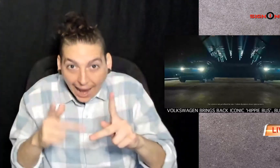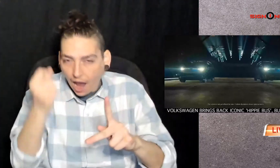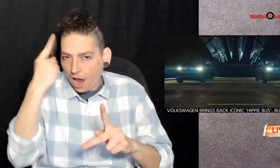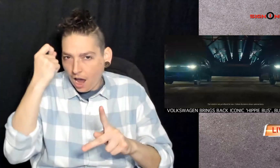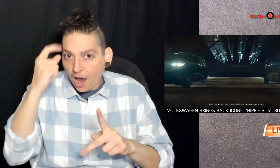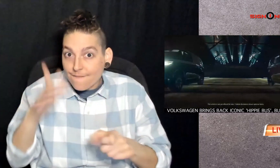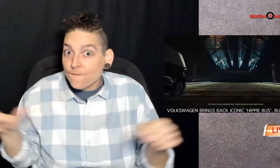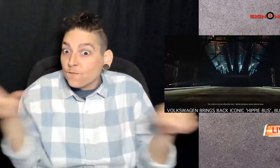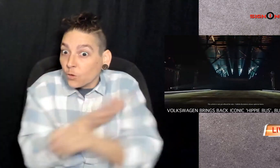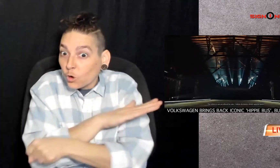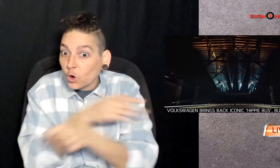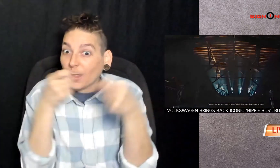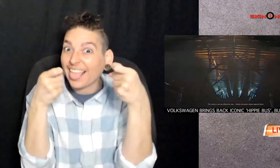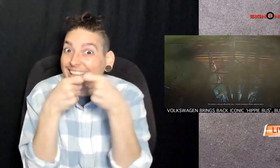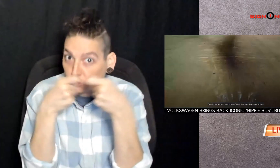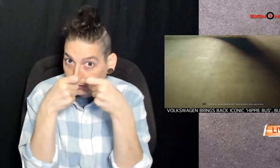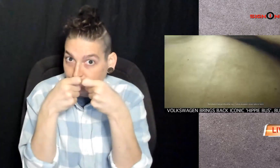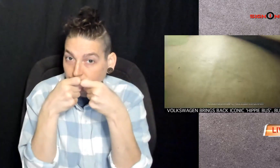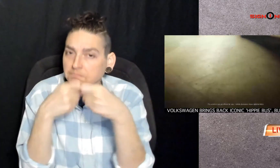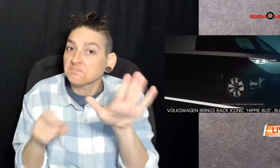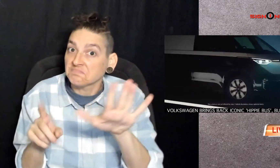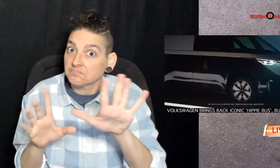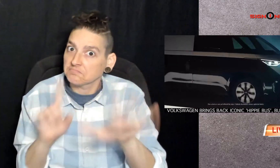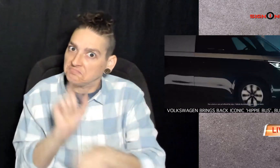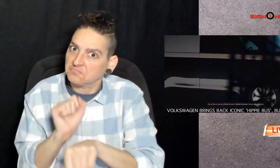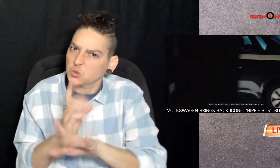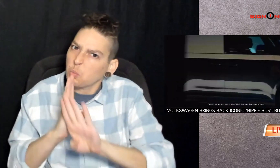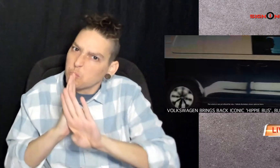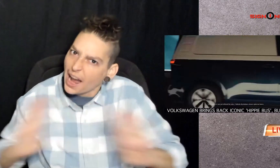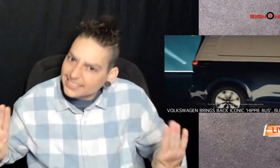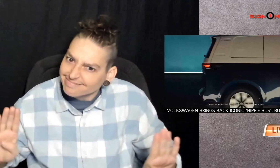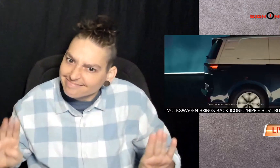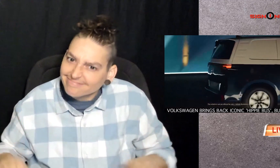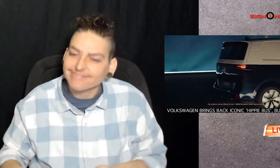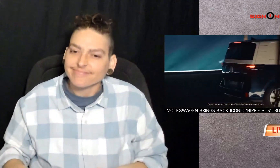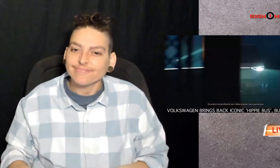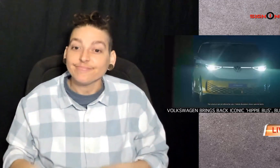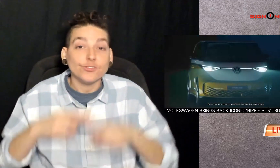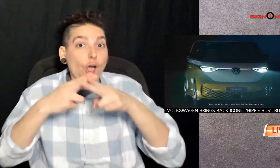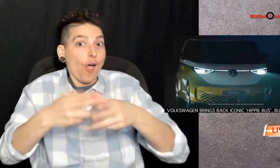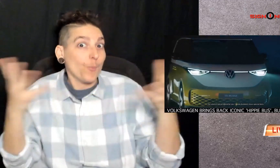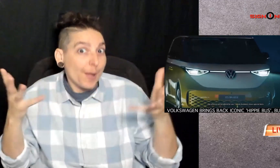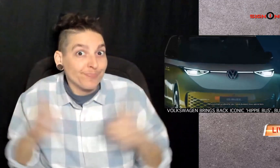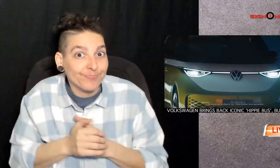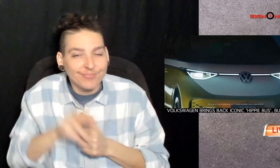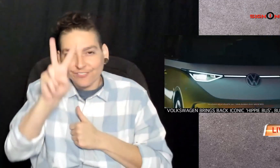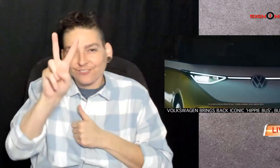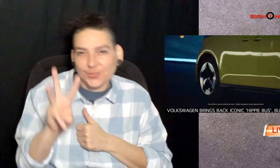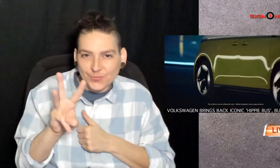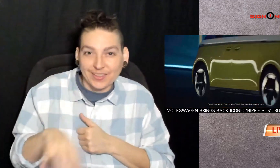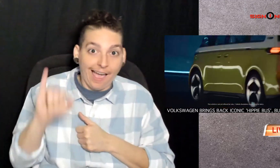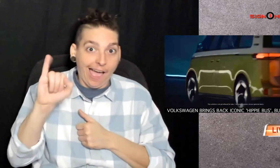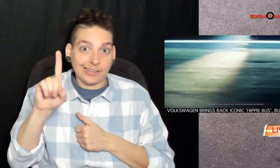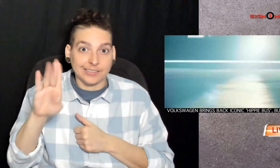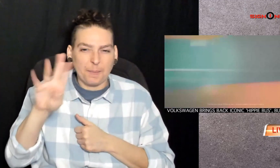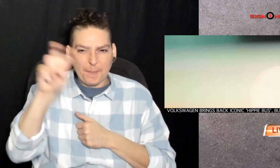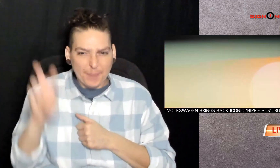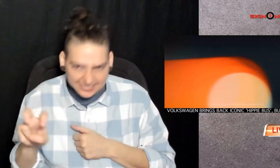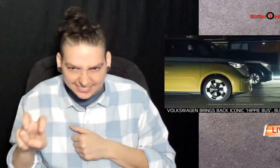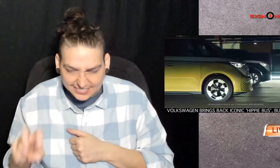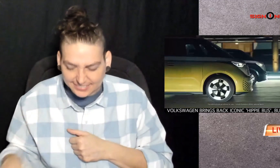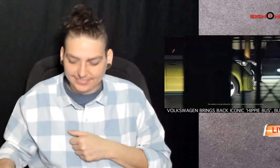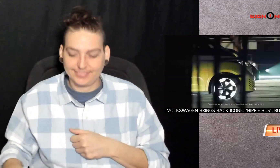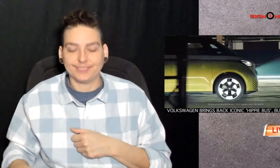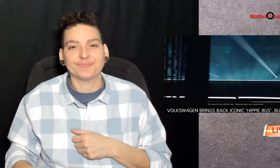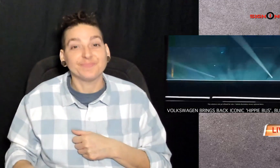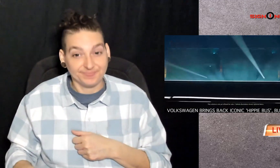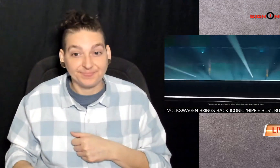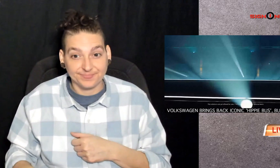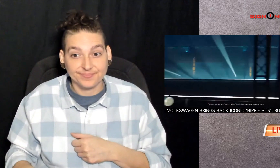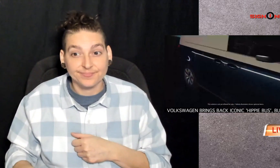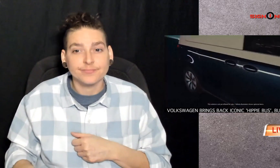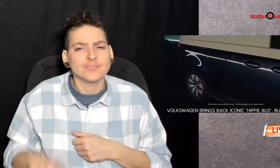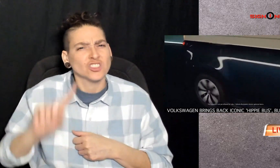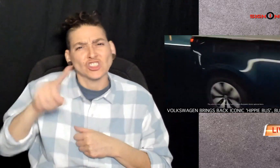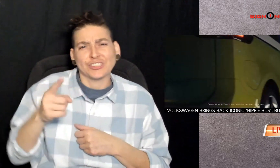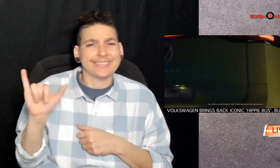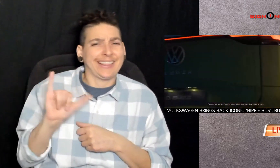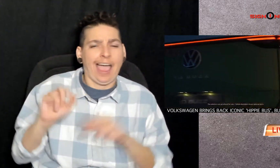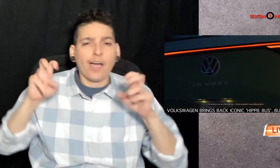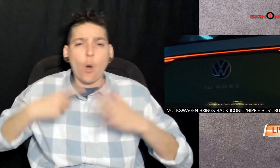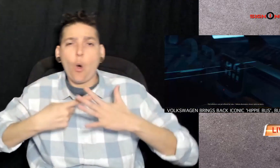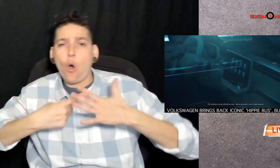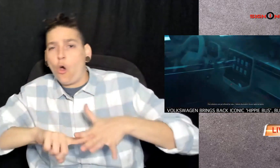VW bus is back but this one is fully electric and very quiet it's called the VW ID Buzz